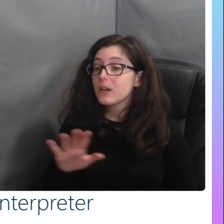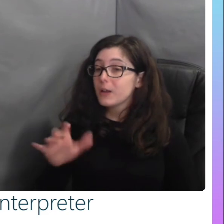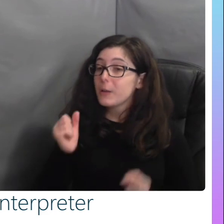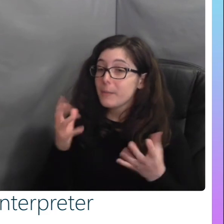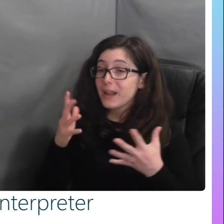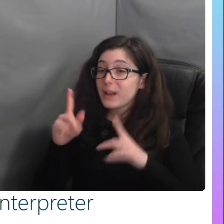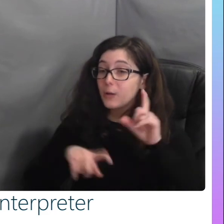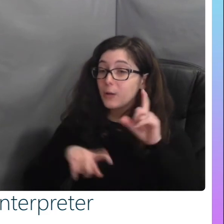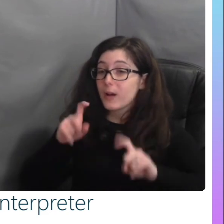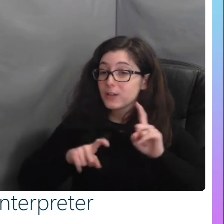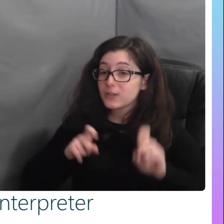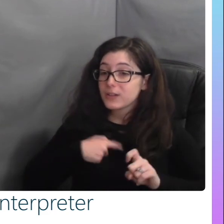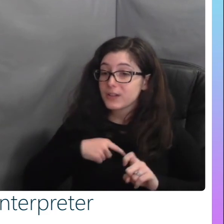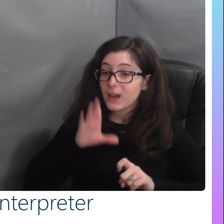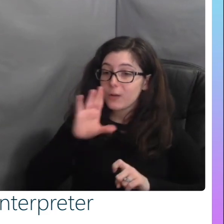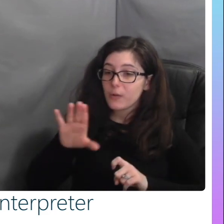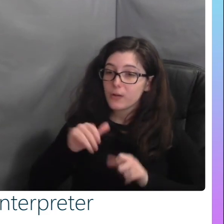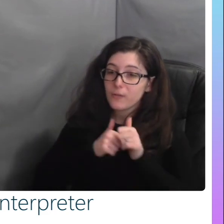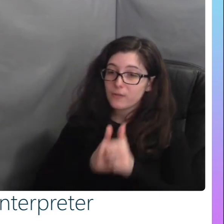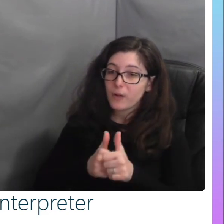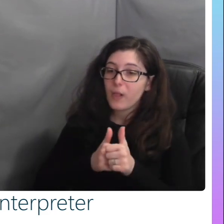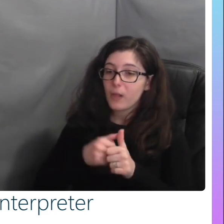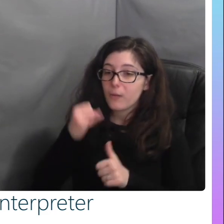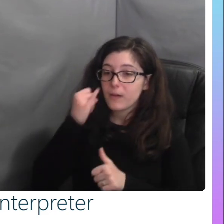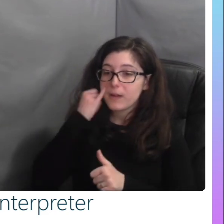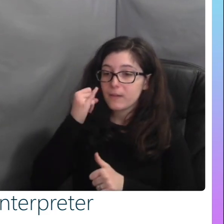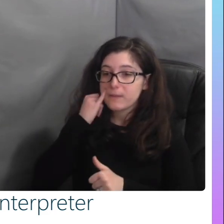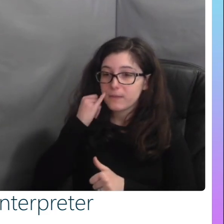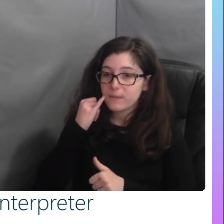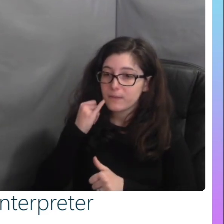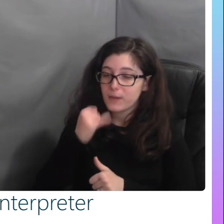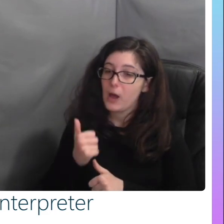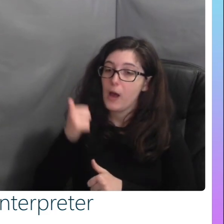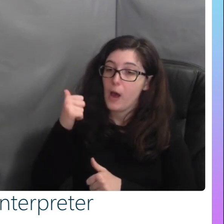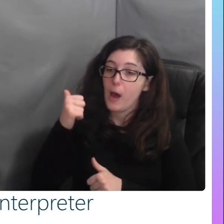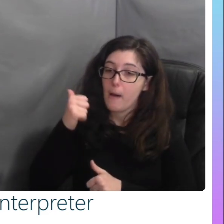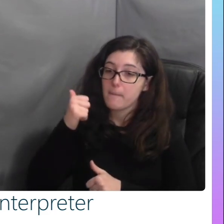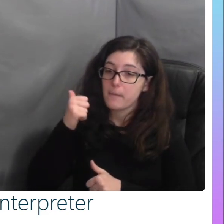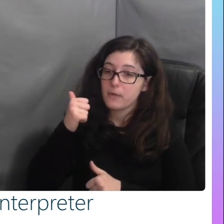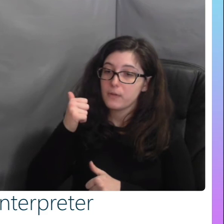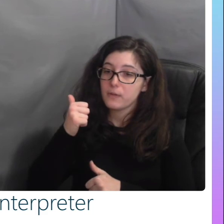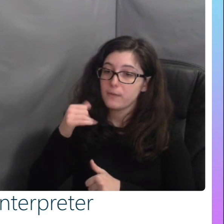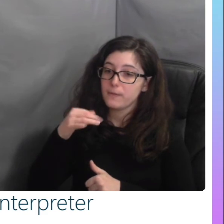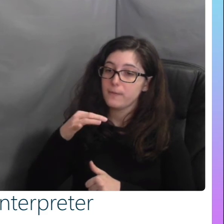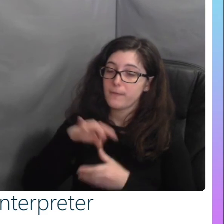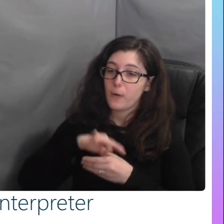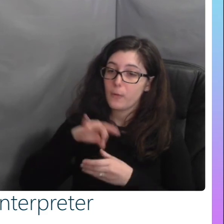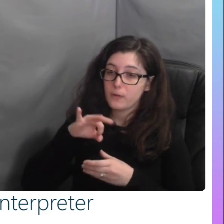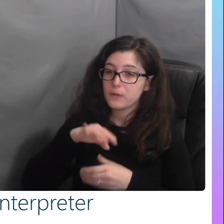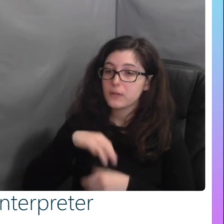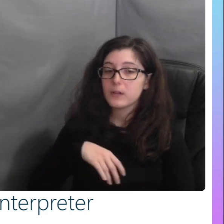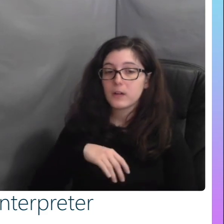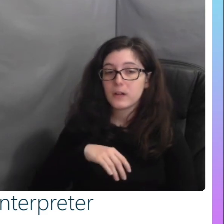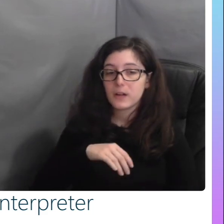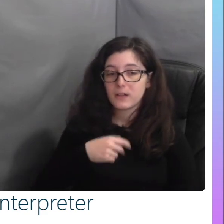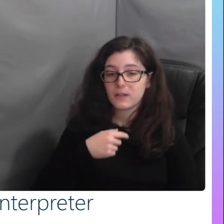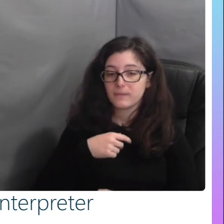I'm going to go based on popularity, on upvote, so here's another one from anonymous, "What training resources do you recommend